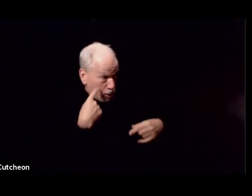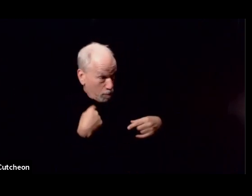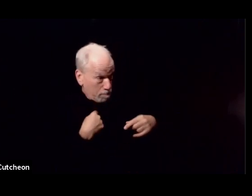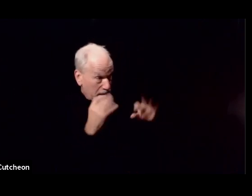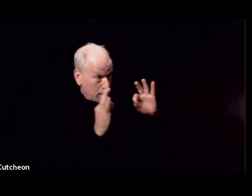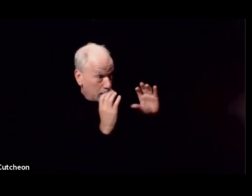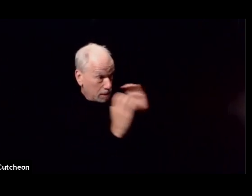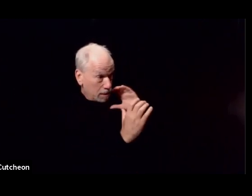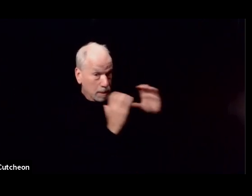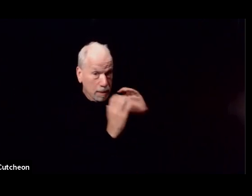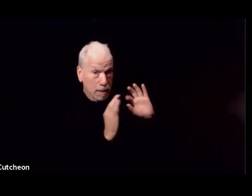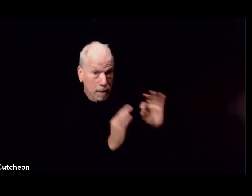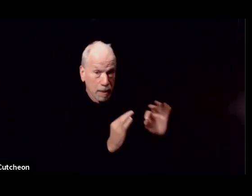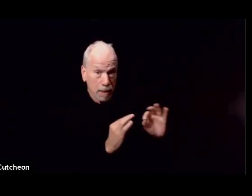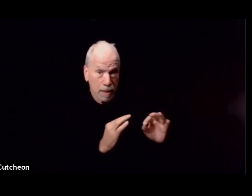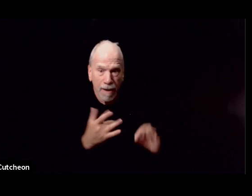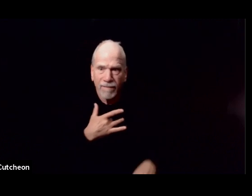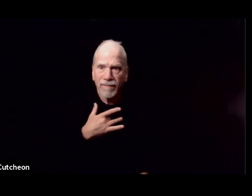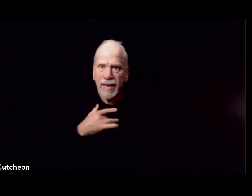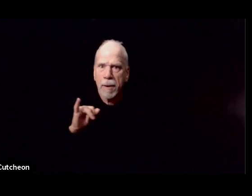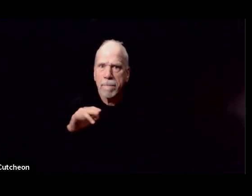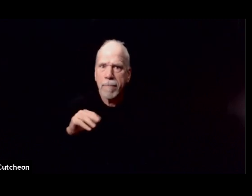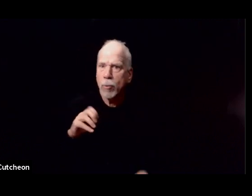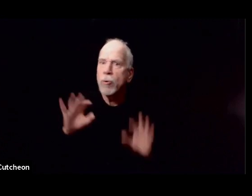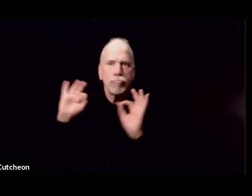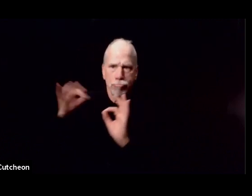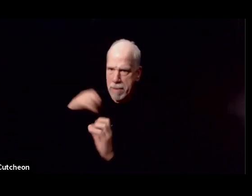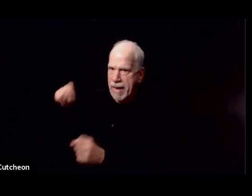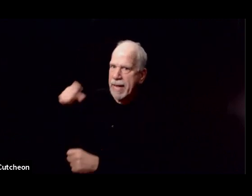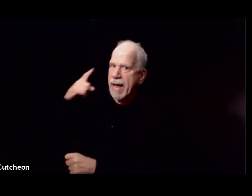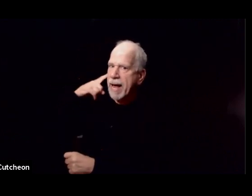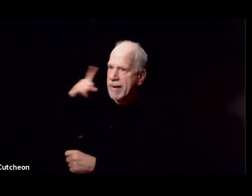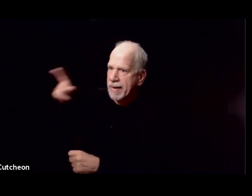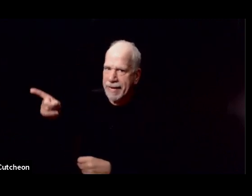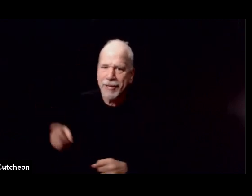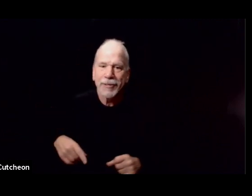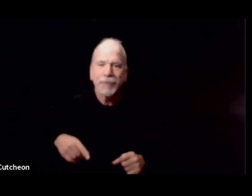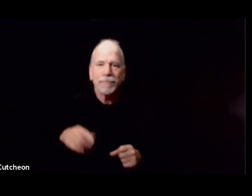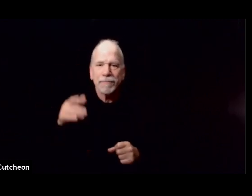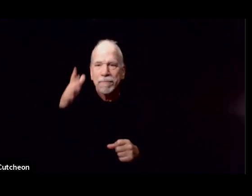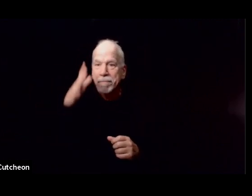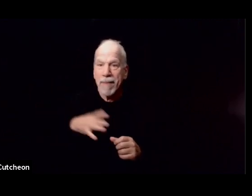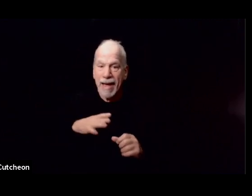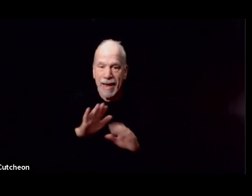Dr. Hick: Oh good. Yeah no problem thank you for the opportunity and just you know a couple